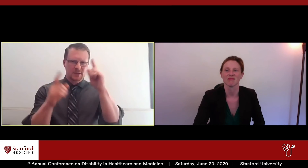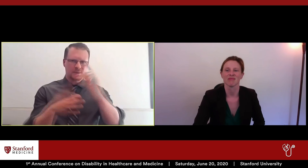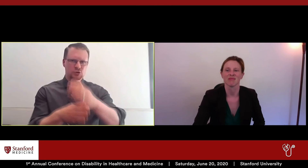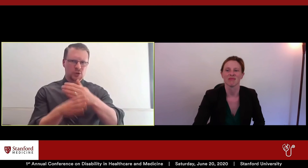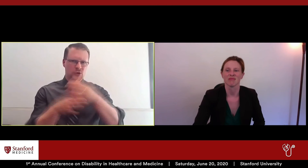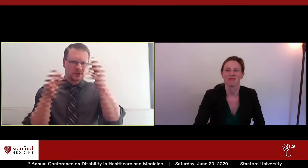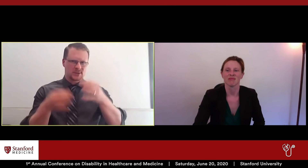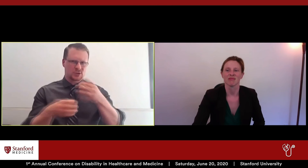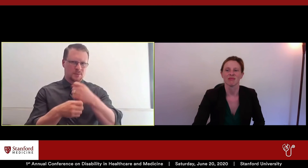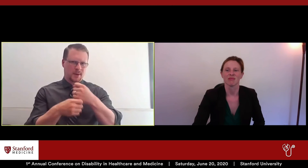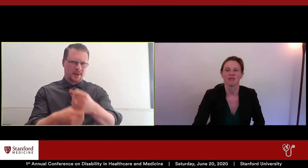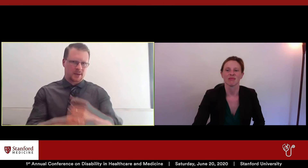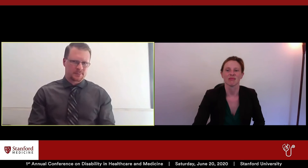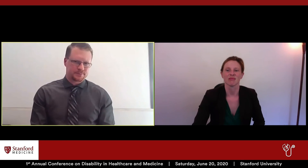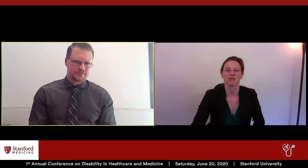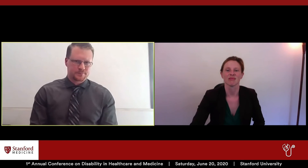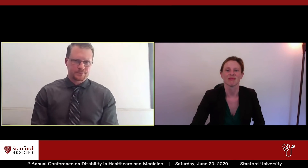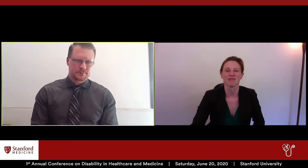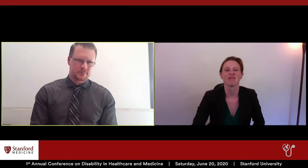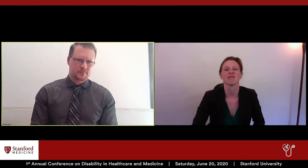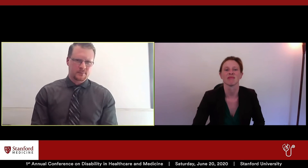drives effective shared decision making.